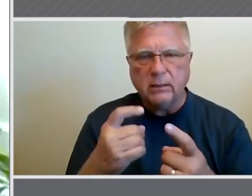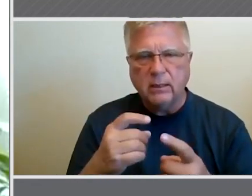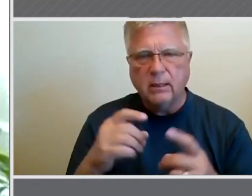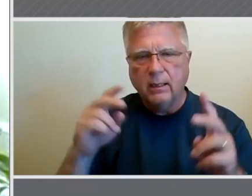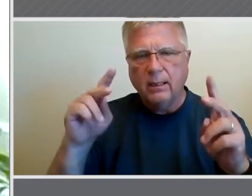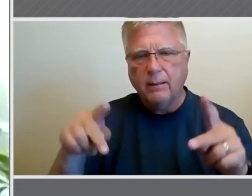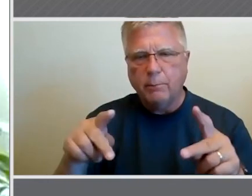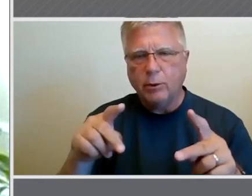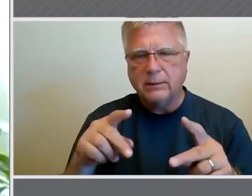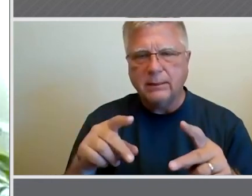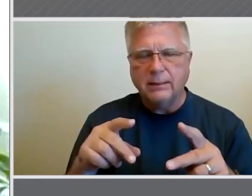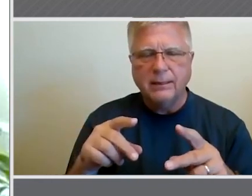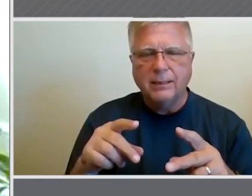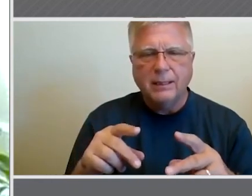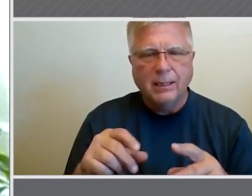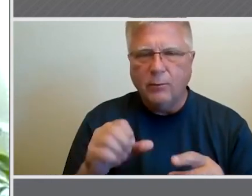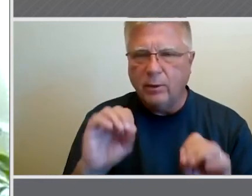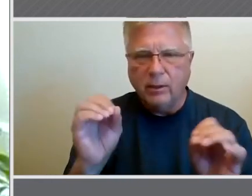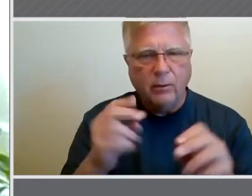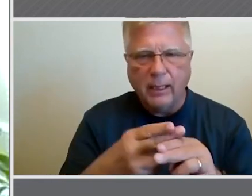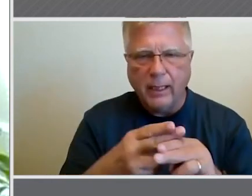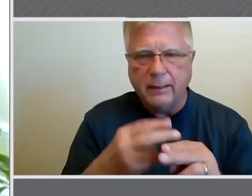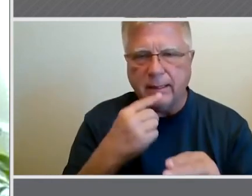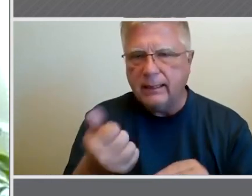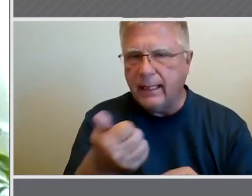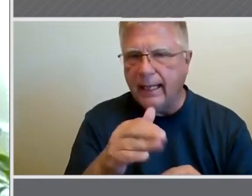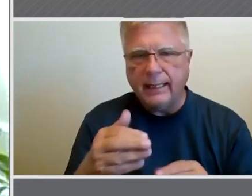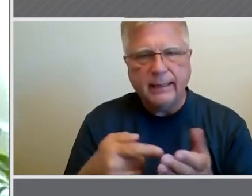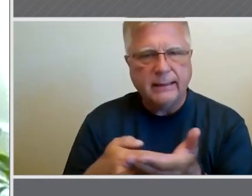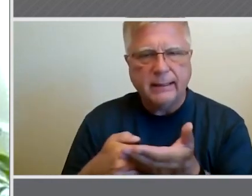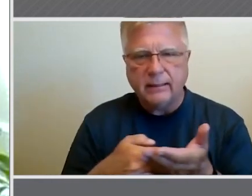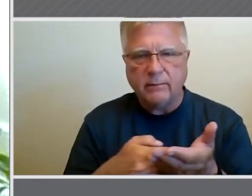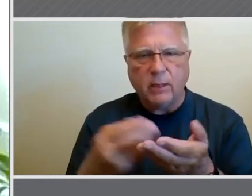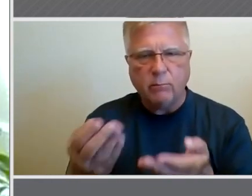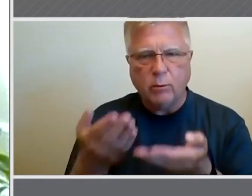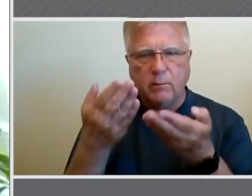been any has there been any discussion about closing the 20,000 unit affordability gap.